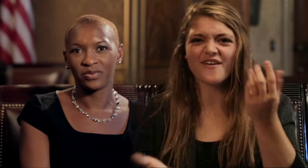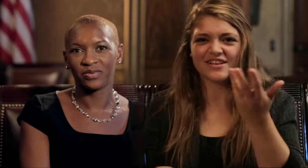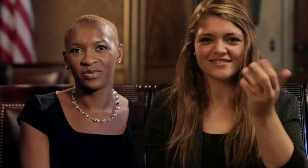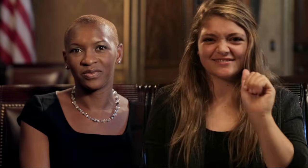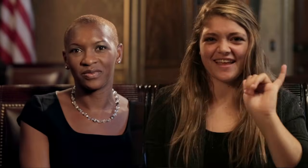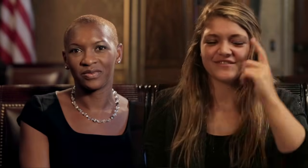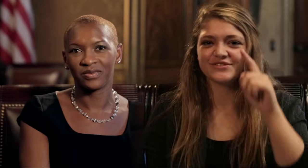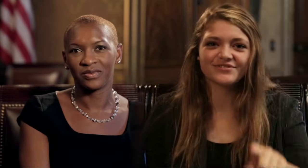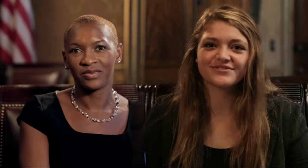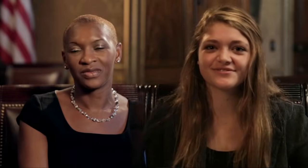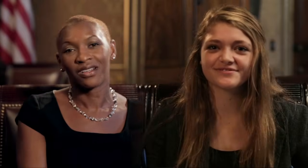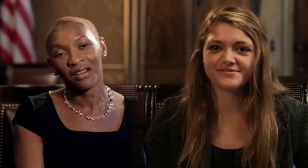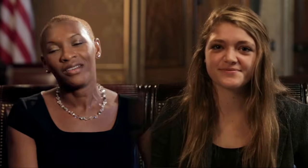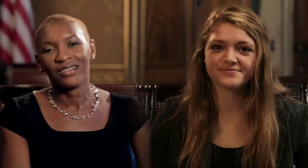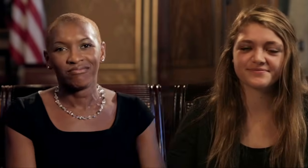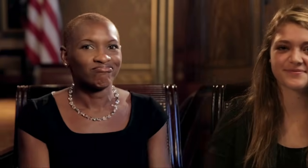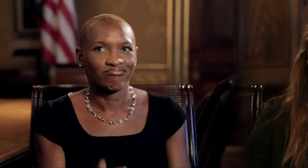Or did you have access to all communication? What was that like for you?